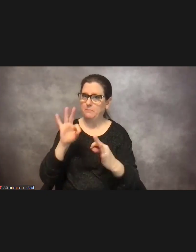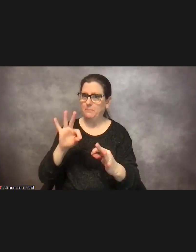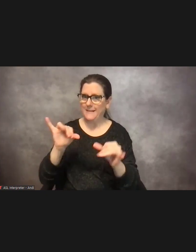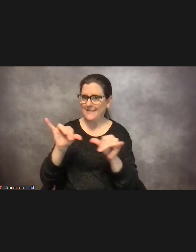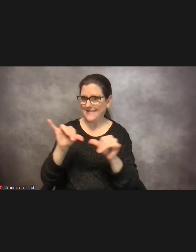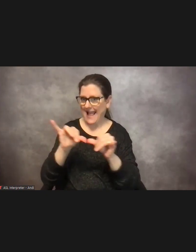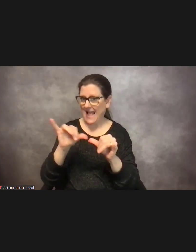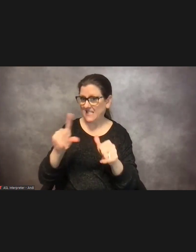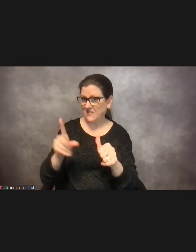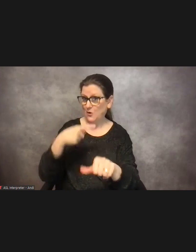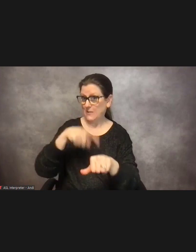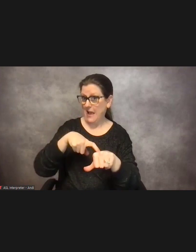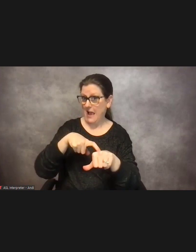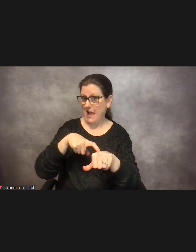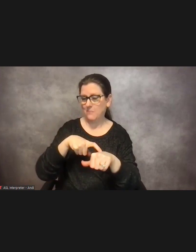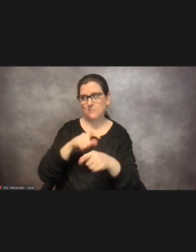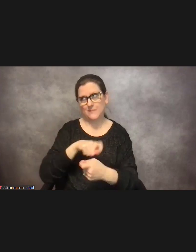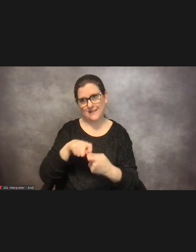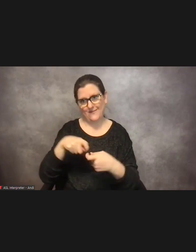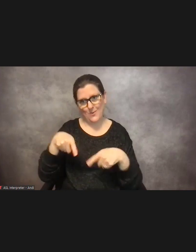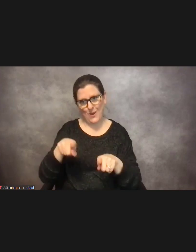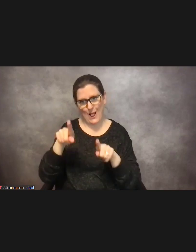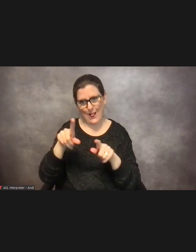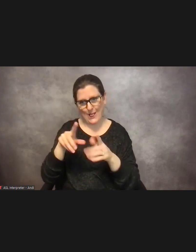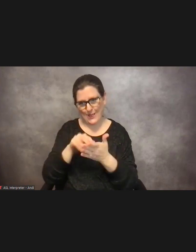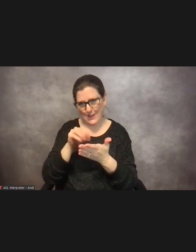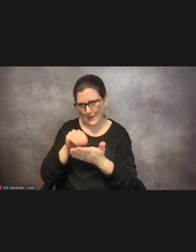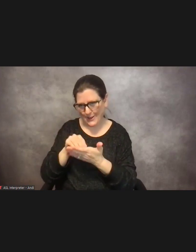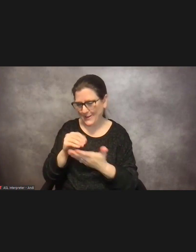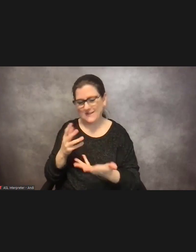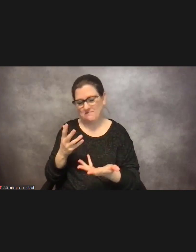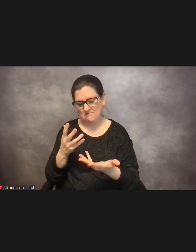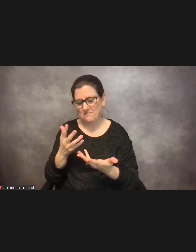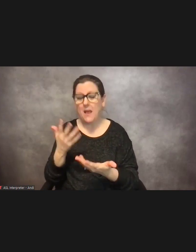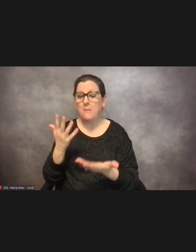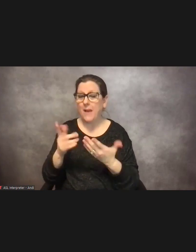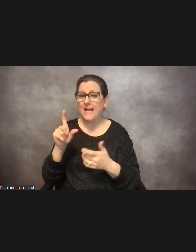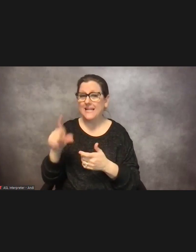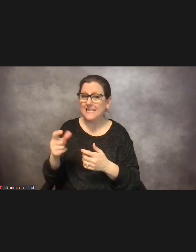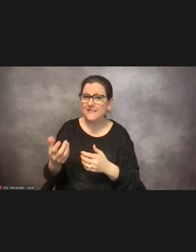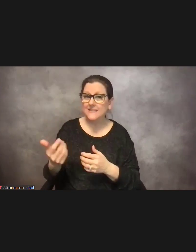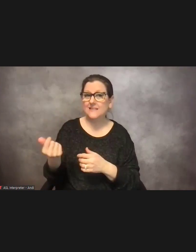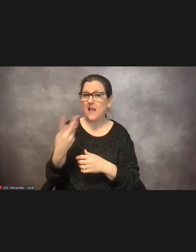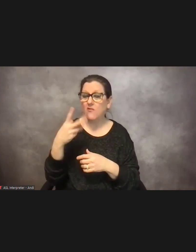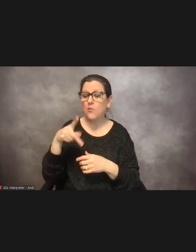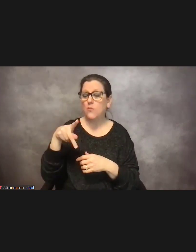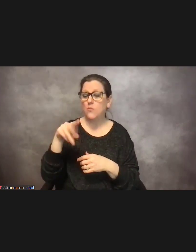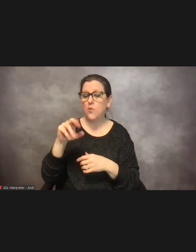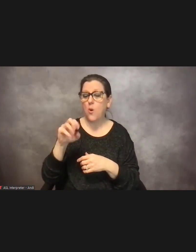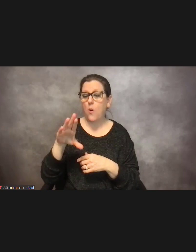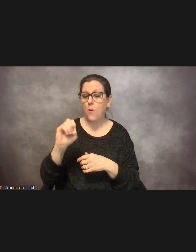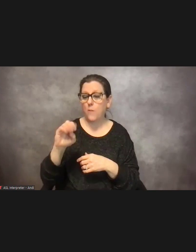first try, especially when you're learning, you could end up using several probe covers for each child you're attempting to screen.